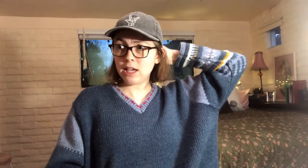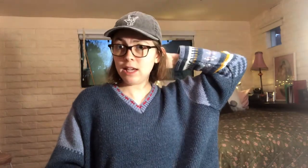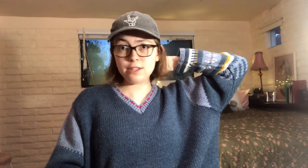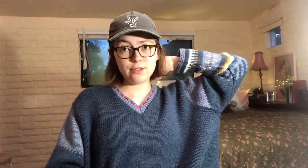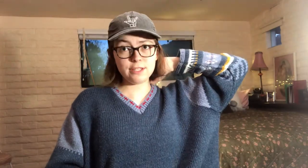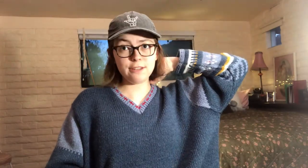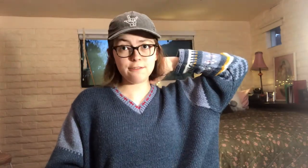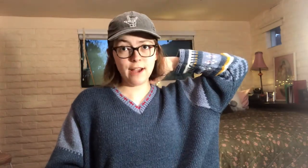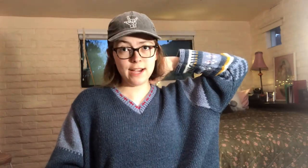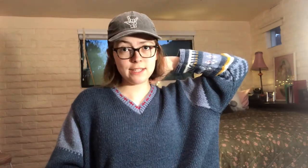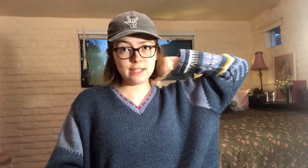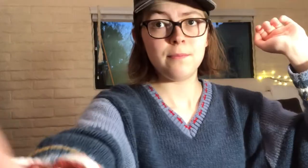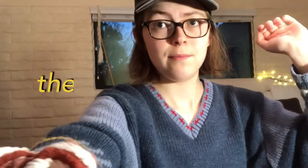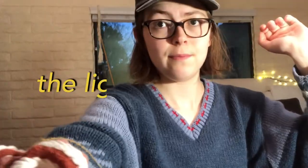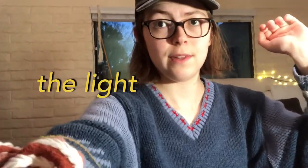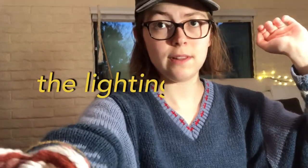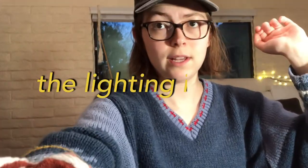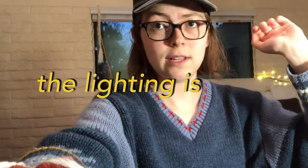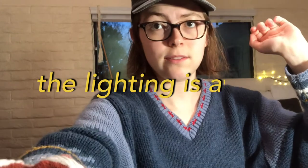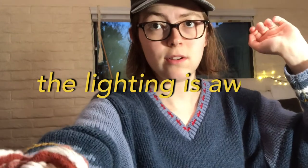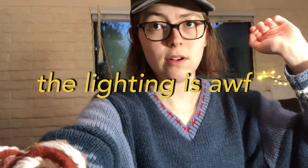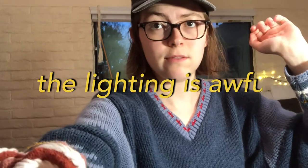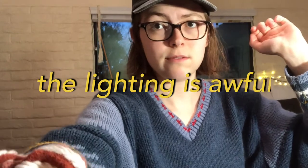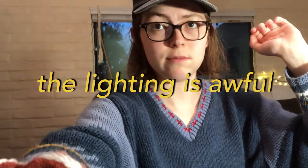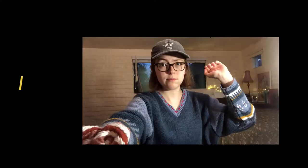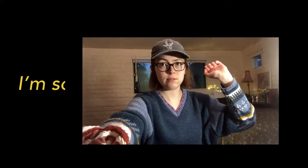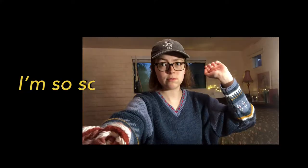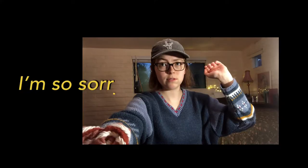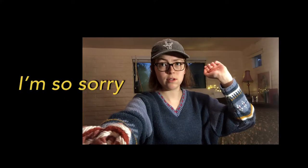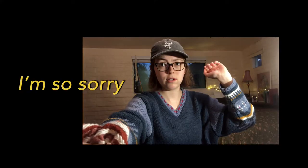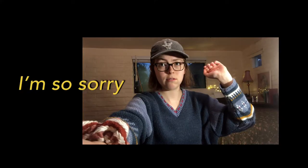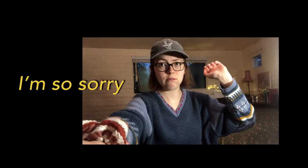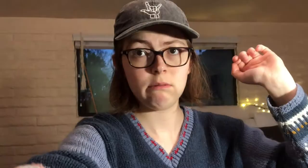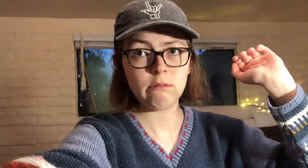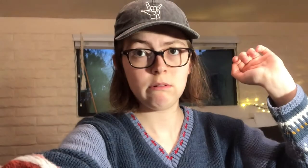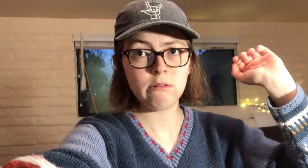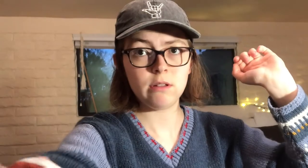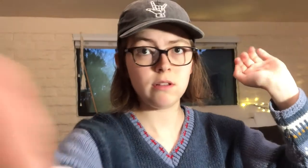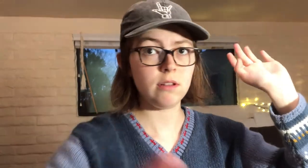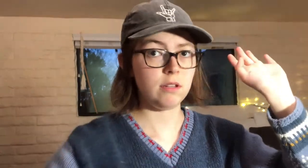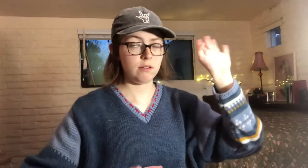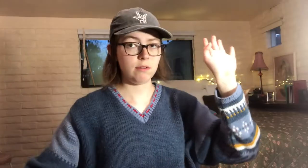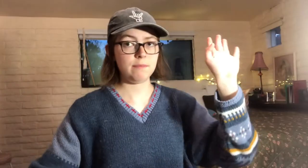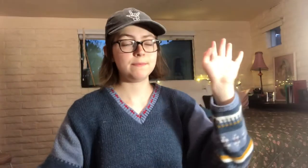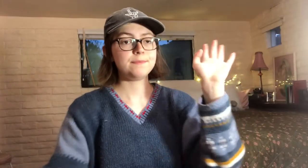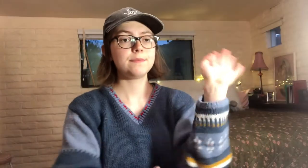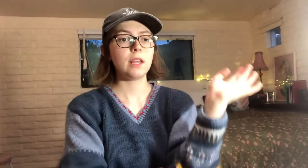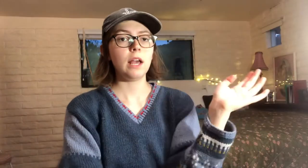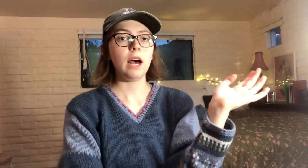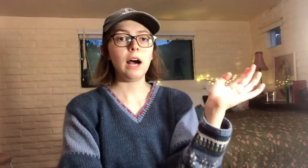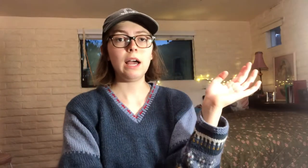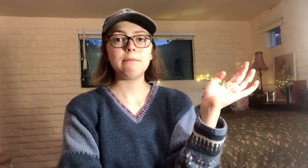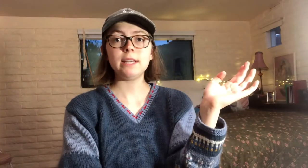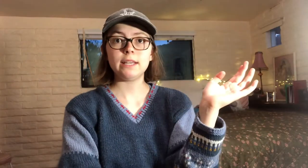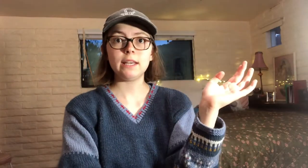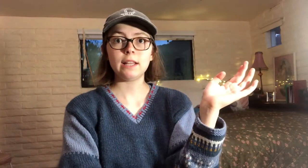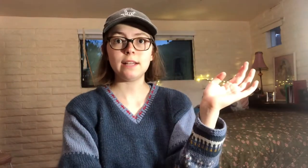Also, interesting fact,--(mumbles) the lighting is off I'm so sorry --anyway I'm taking classes